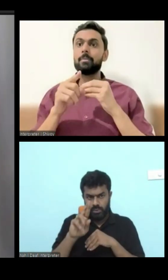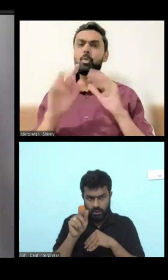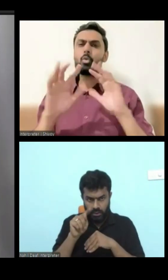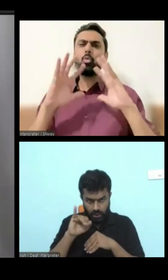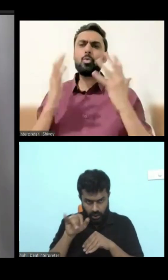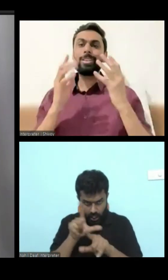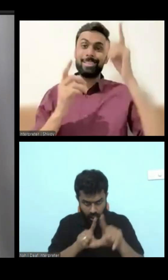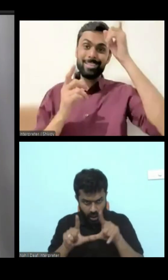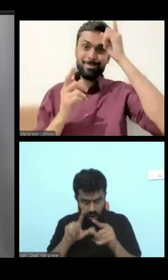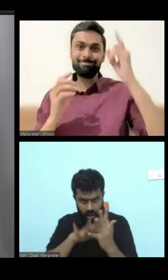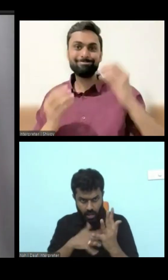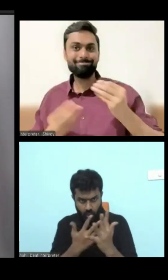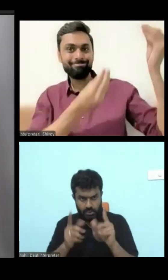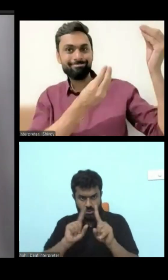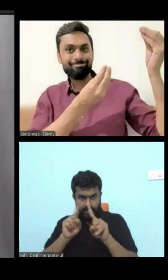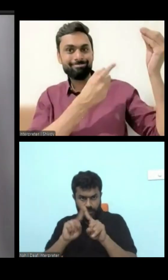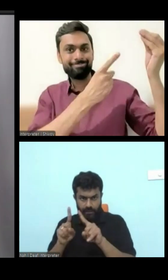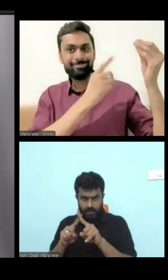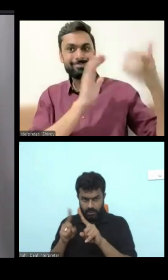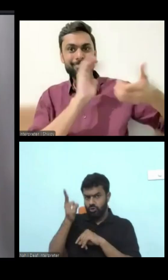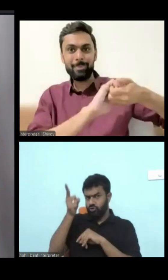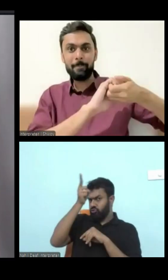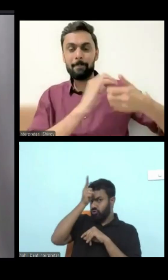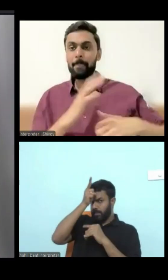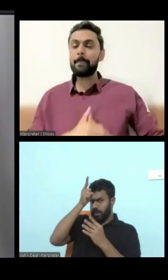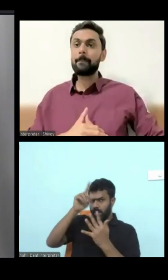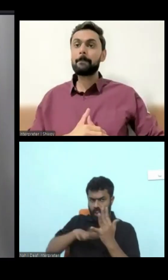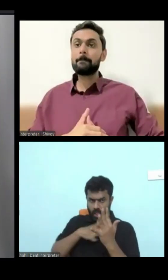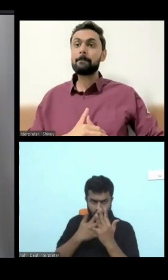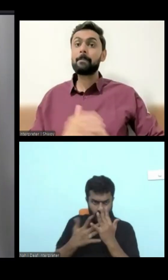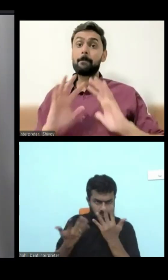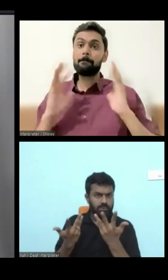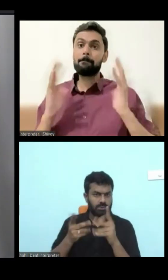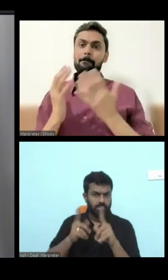We are very happy to partner with multiple organizations across the world to make Swalekhan